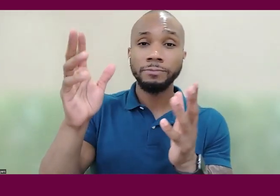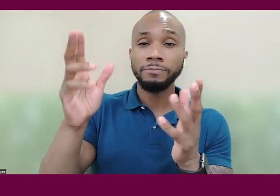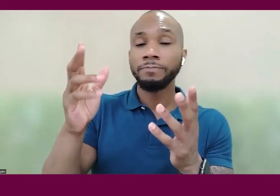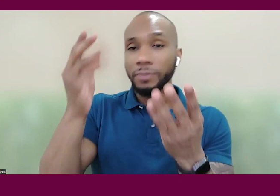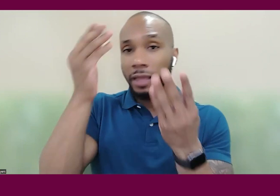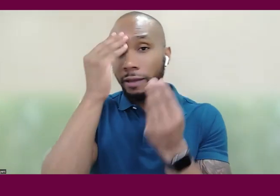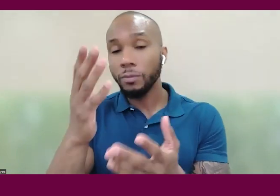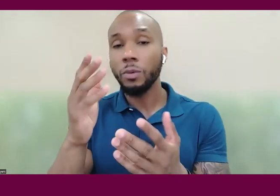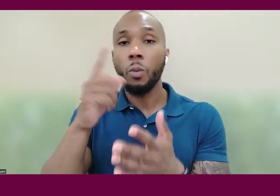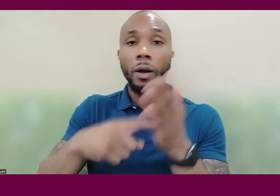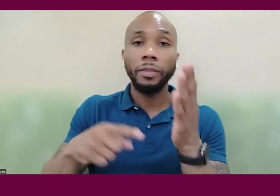Get their criticisms.